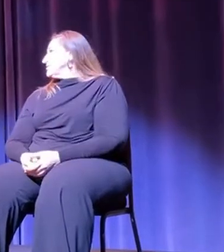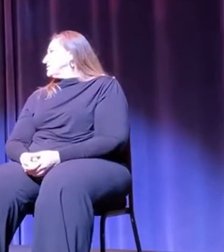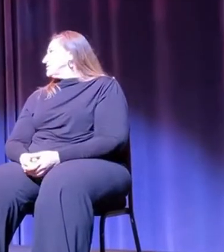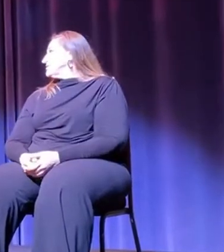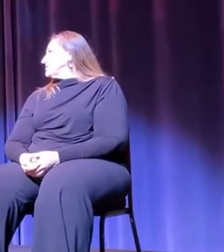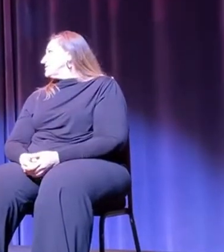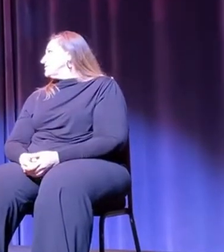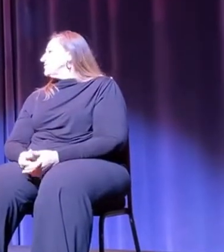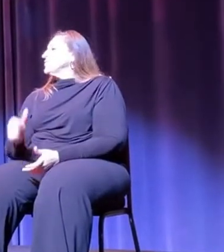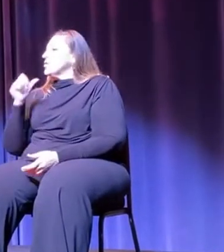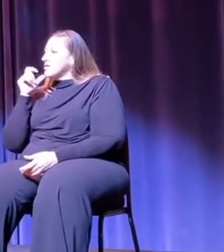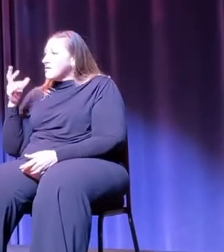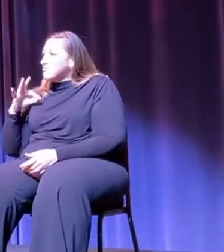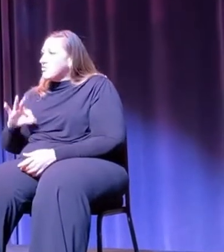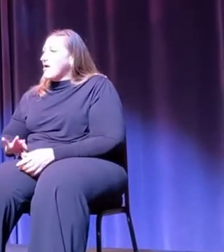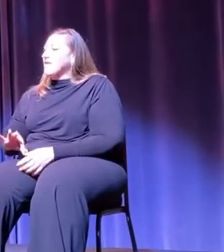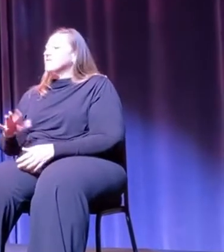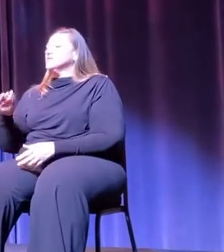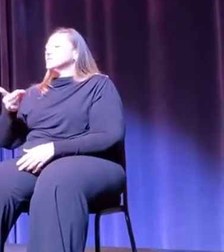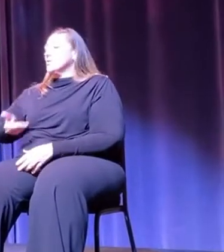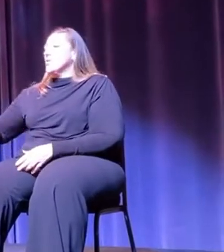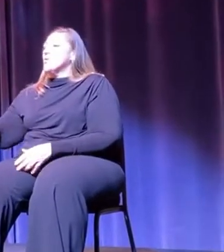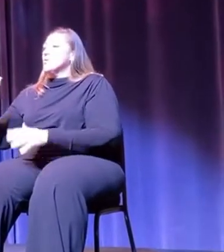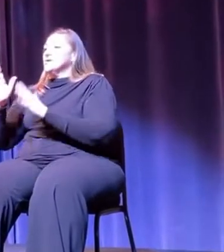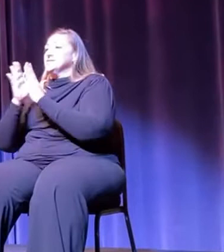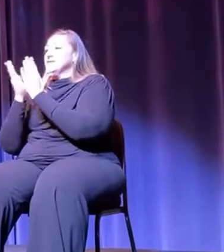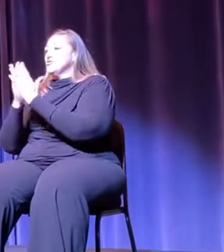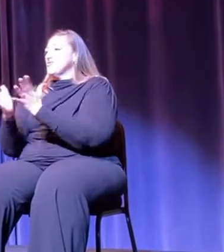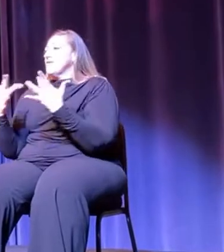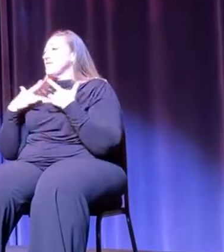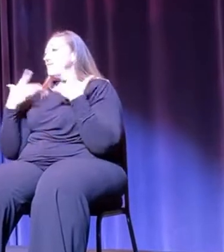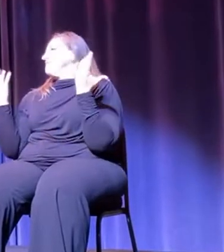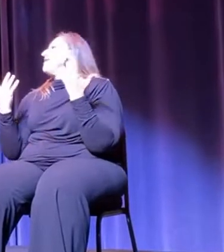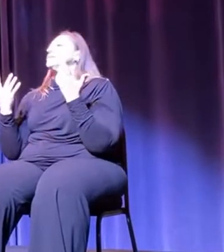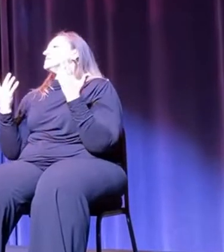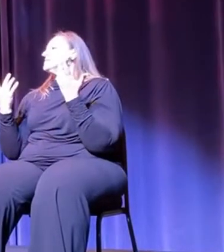or like non-profits to host literary events that normally don't have them,